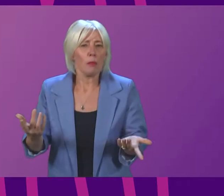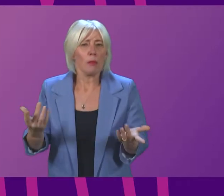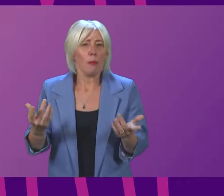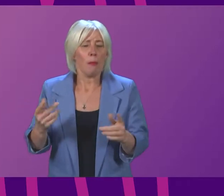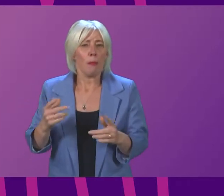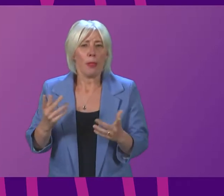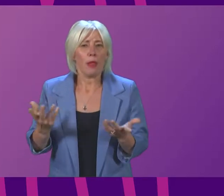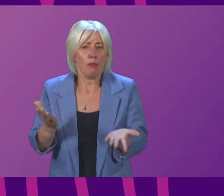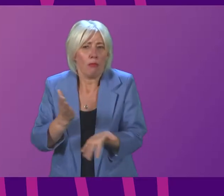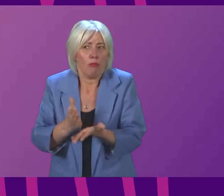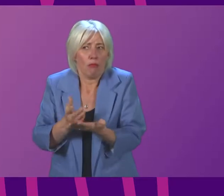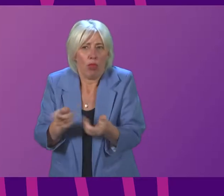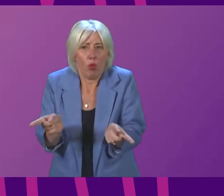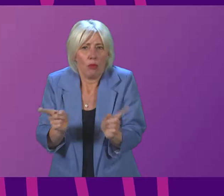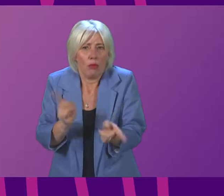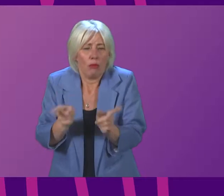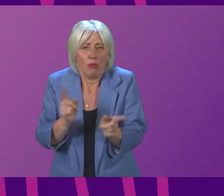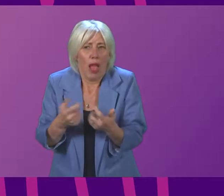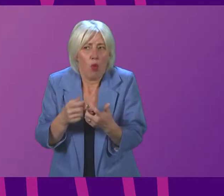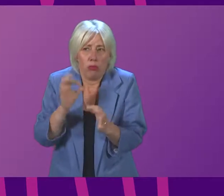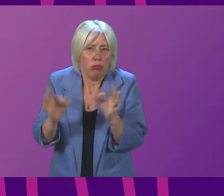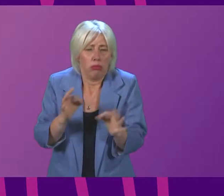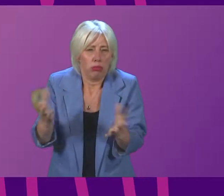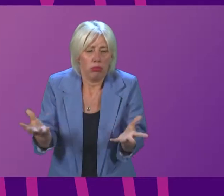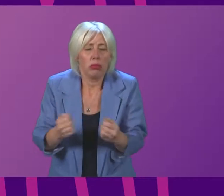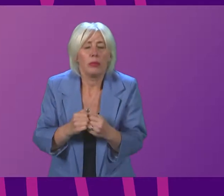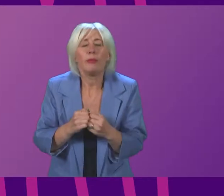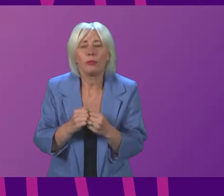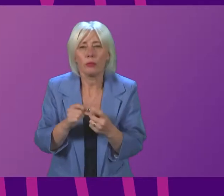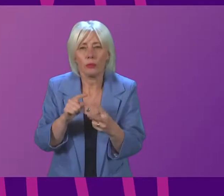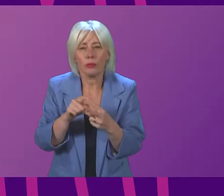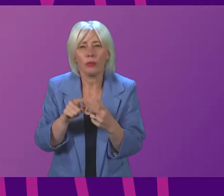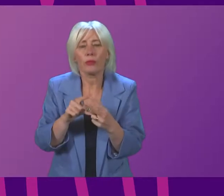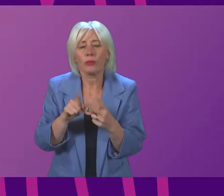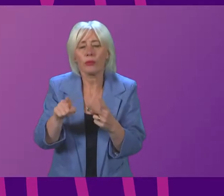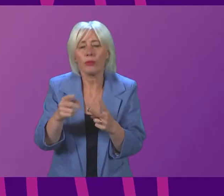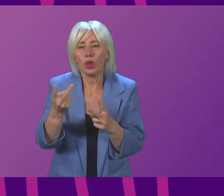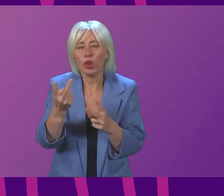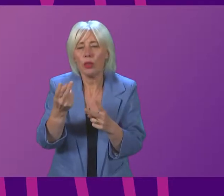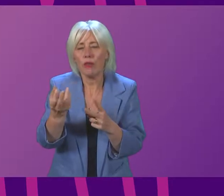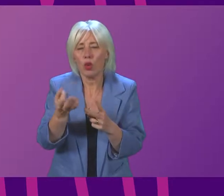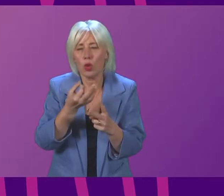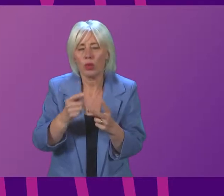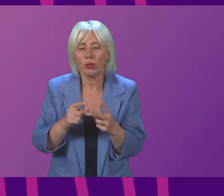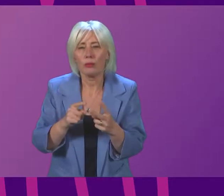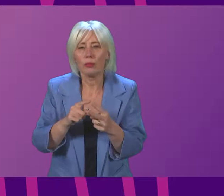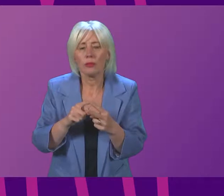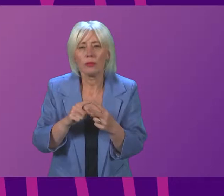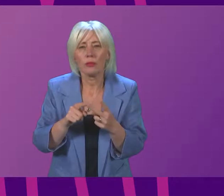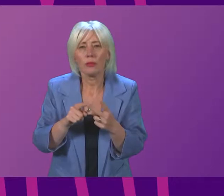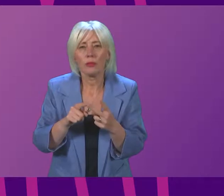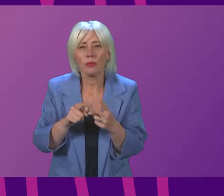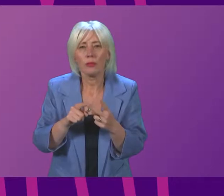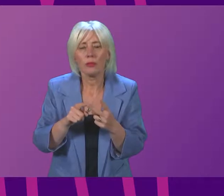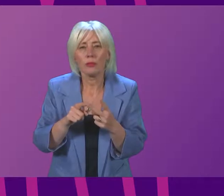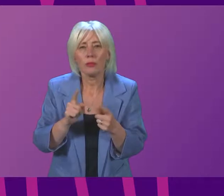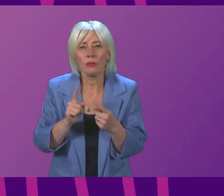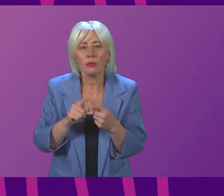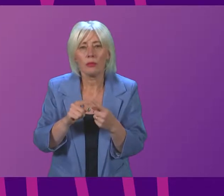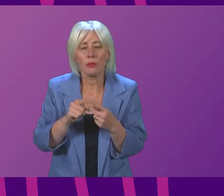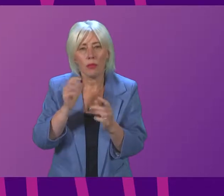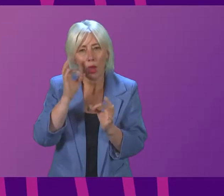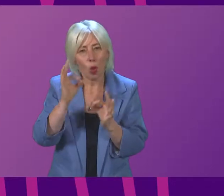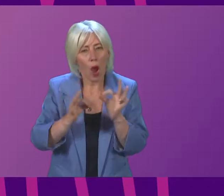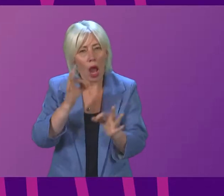I have two points to make. First, the inquiry is embarking on its work